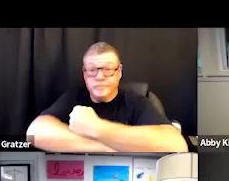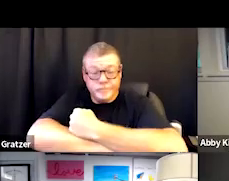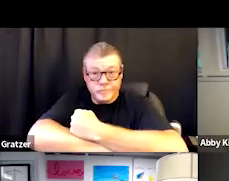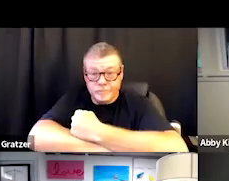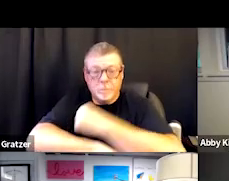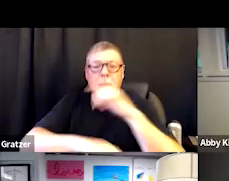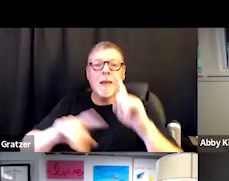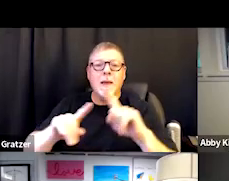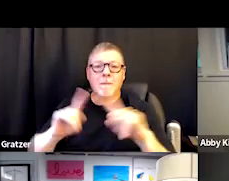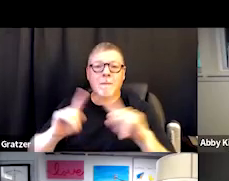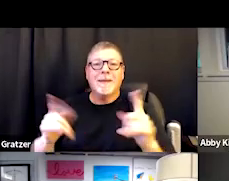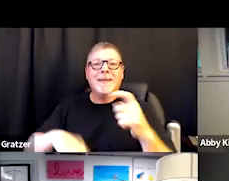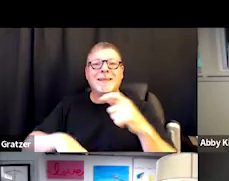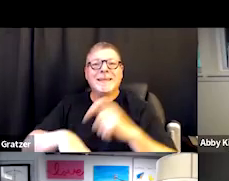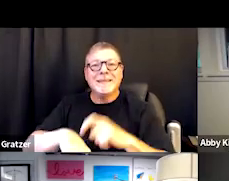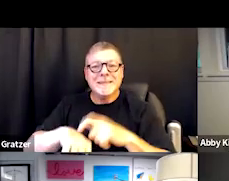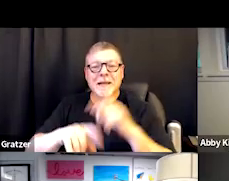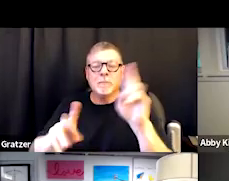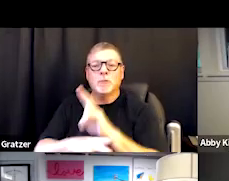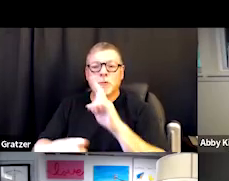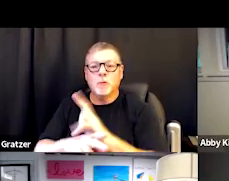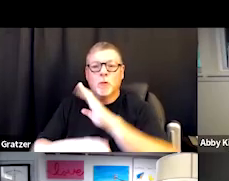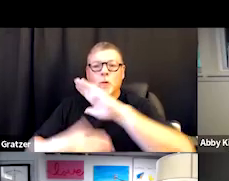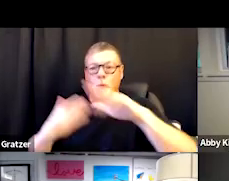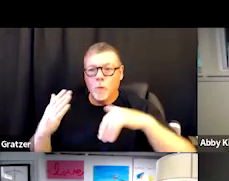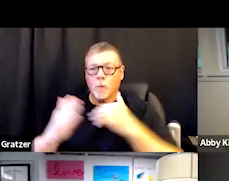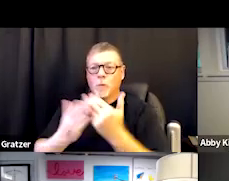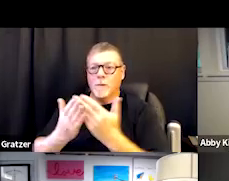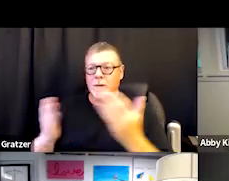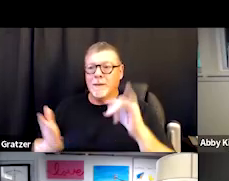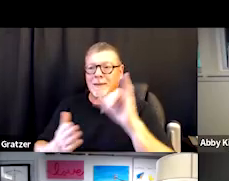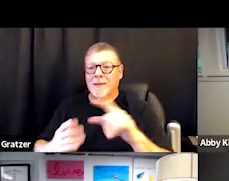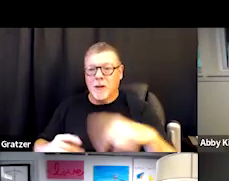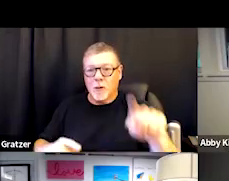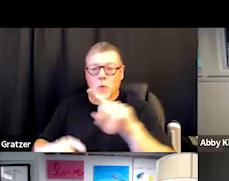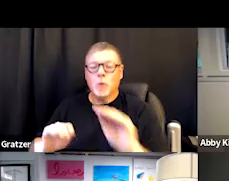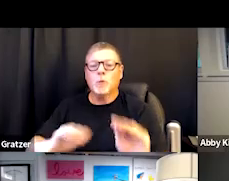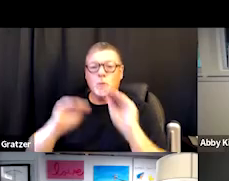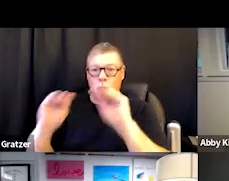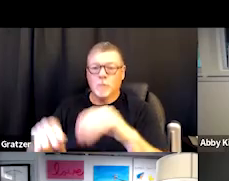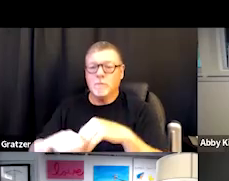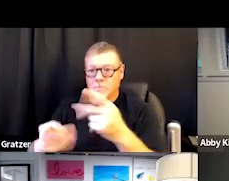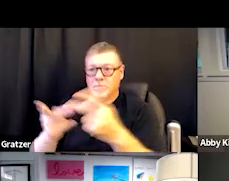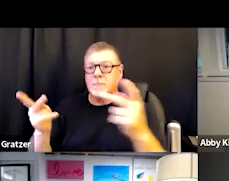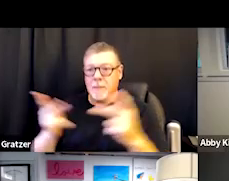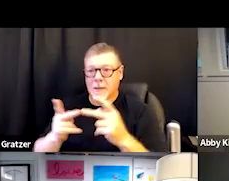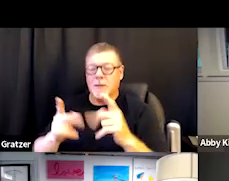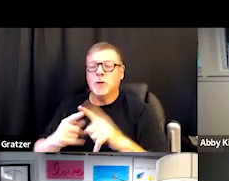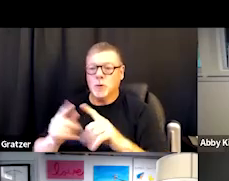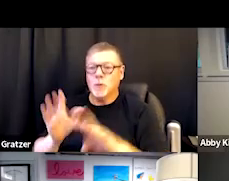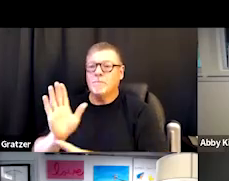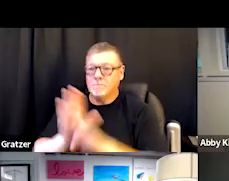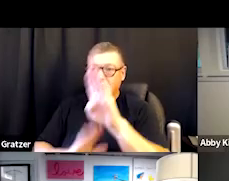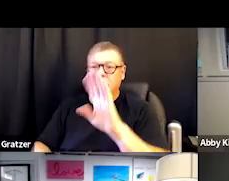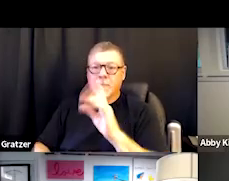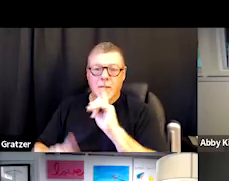but this is the time to use all of those things that you have put in place to get the answers that you need, particularly